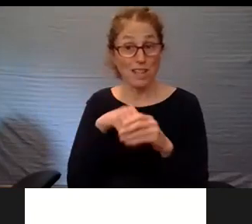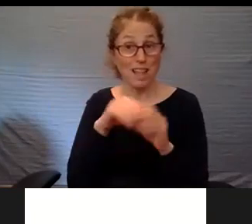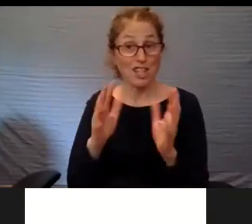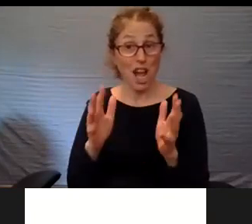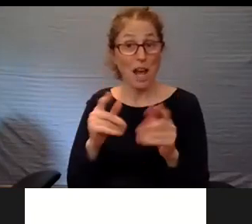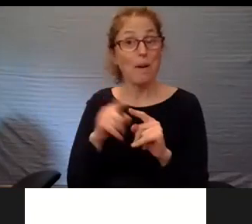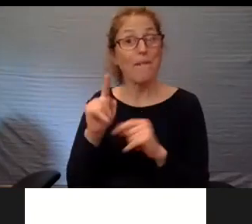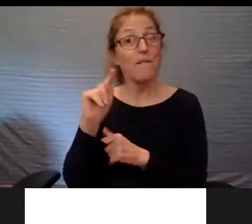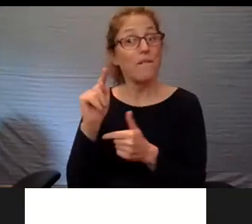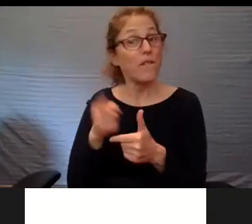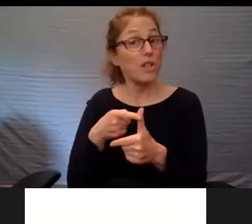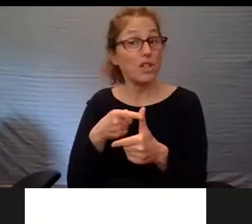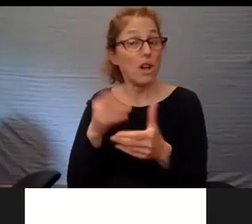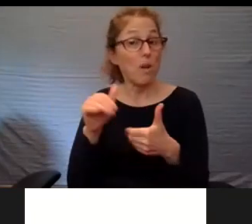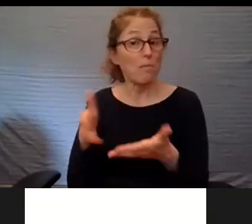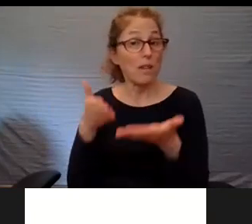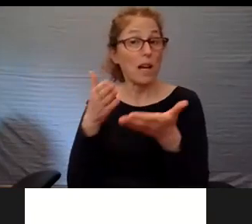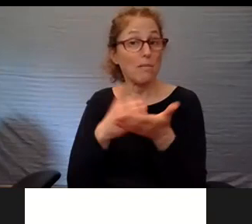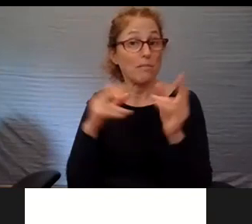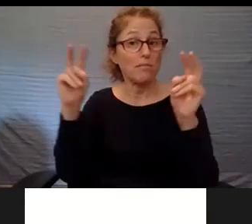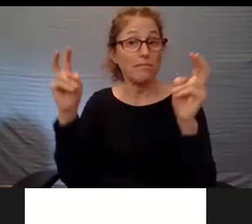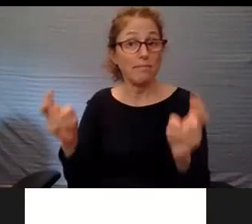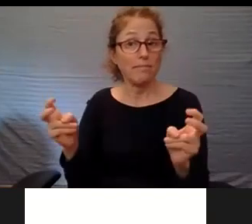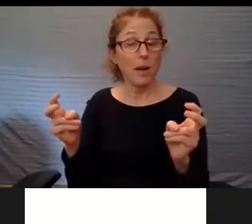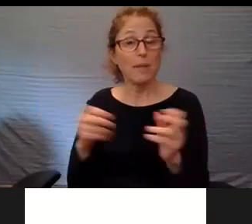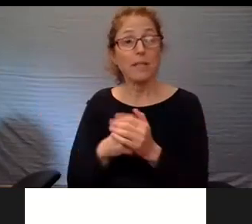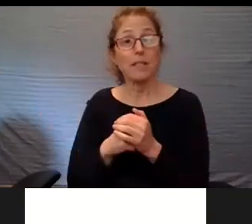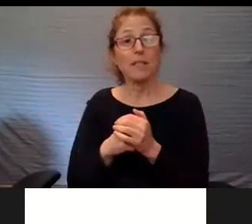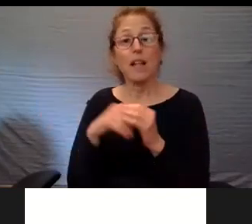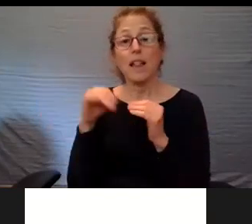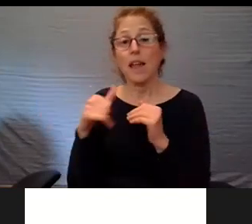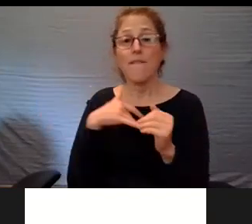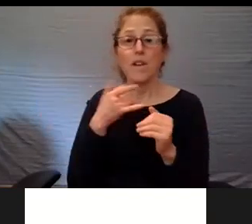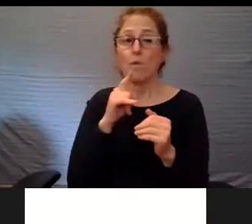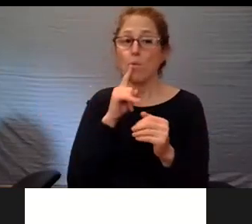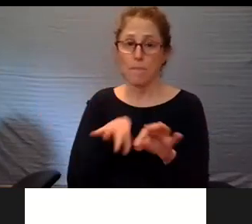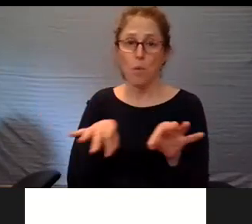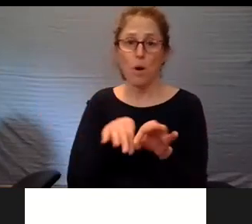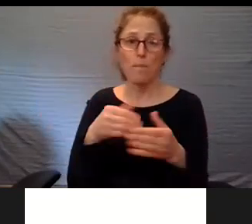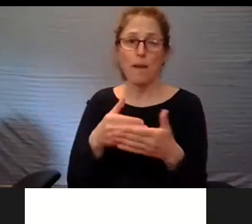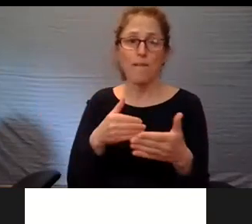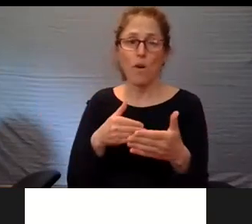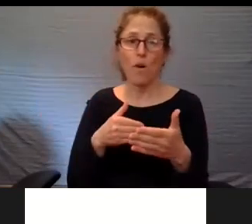we want to bring up some topics that I feel are really important before we get to those.